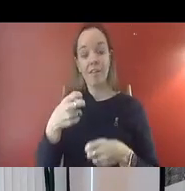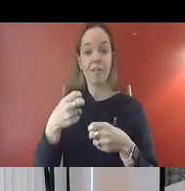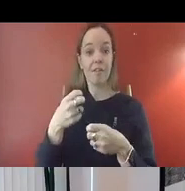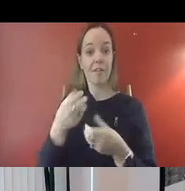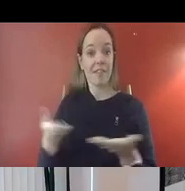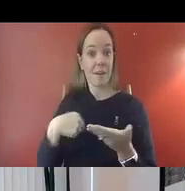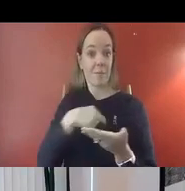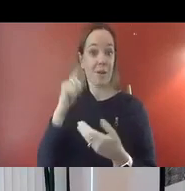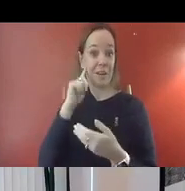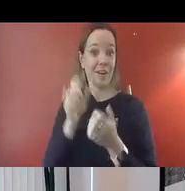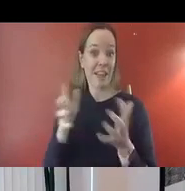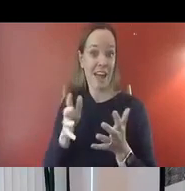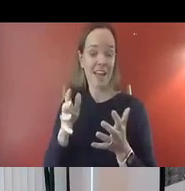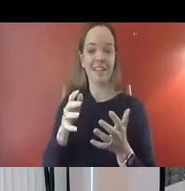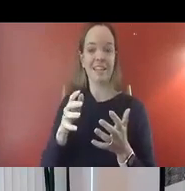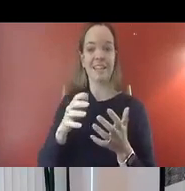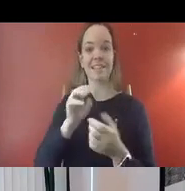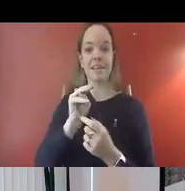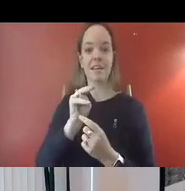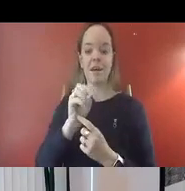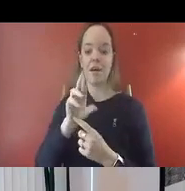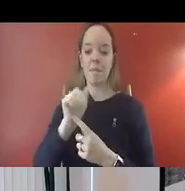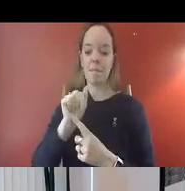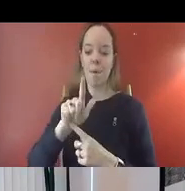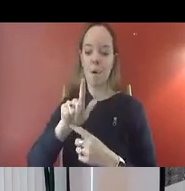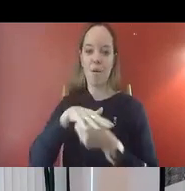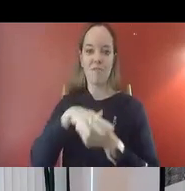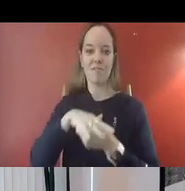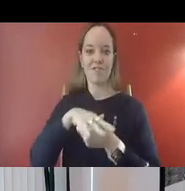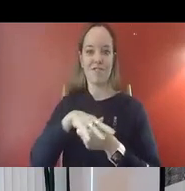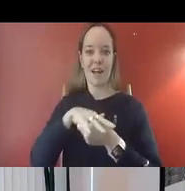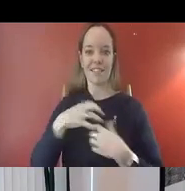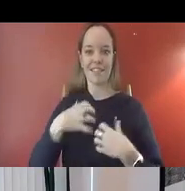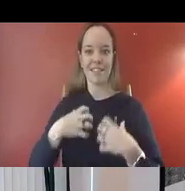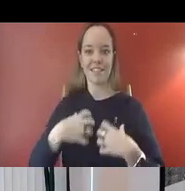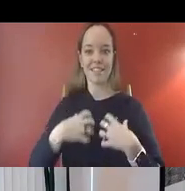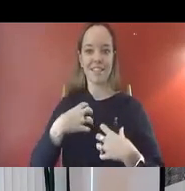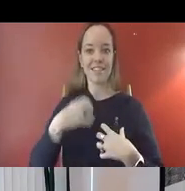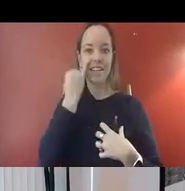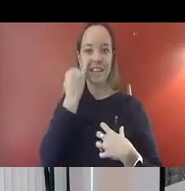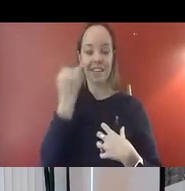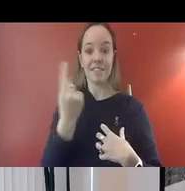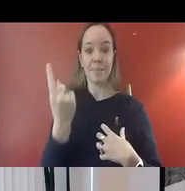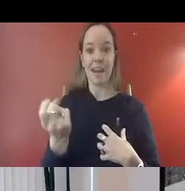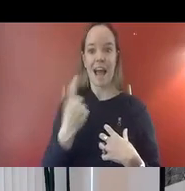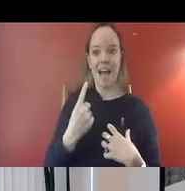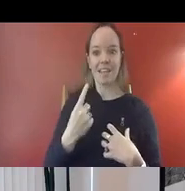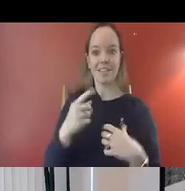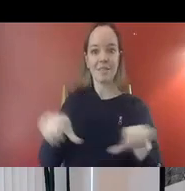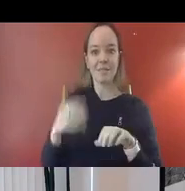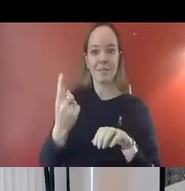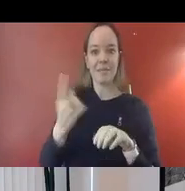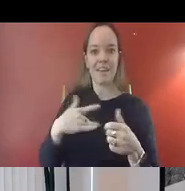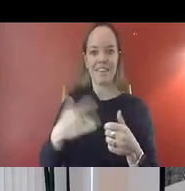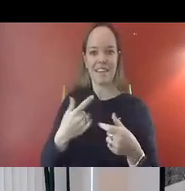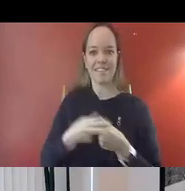asked to do something that's against our is moral distress. So this is when we're ethical morals what we think we should asked to do something that's against our